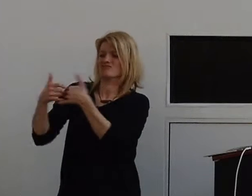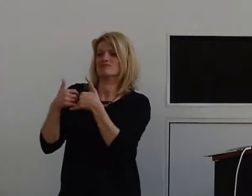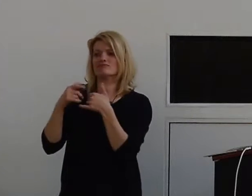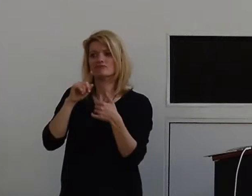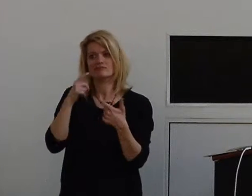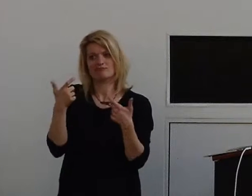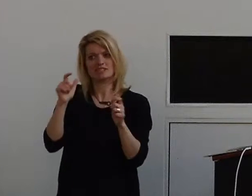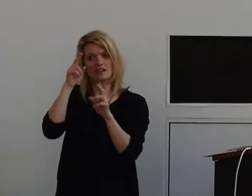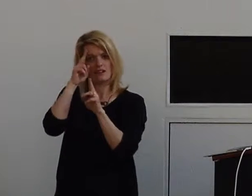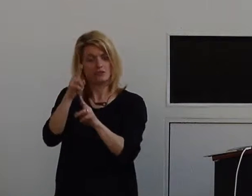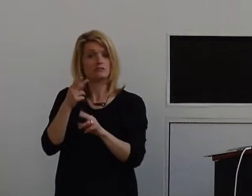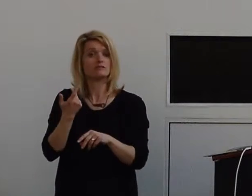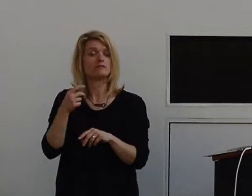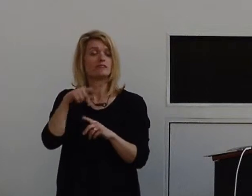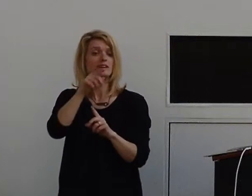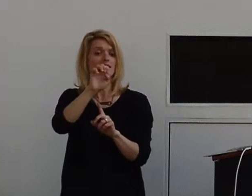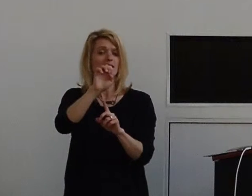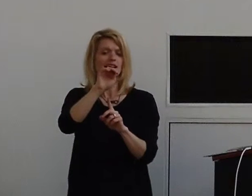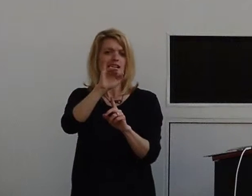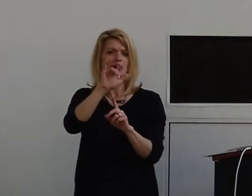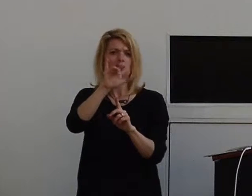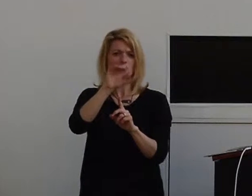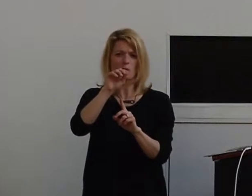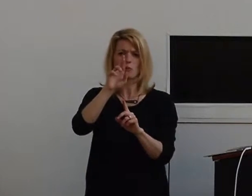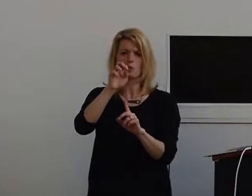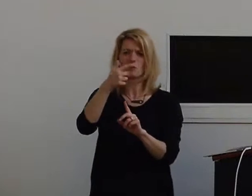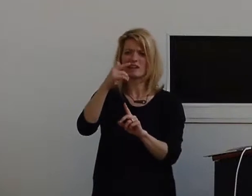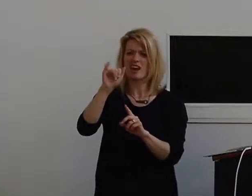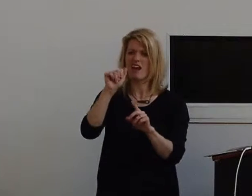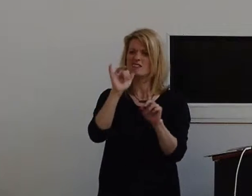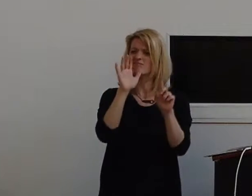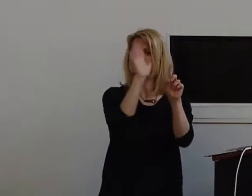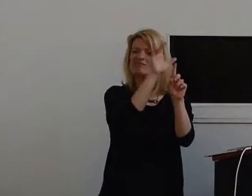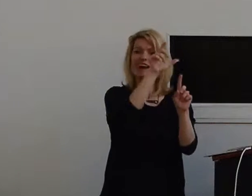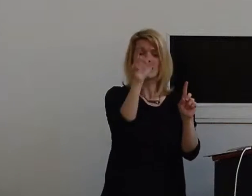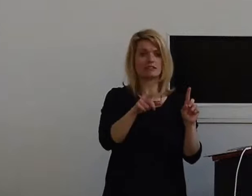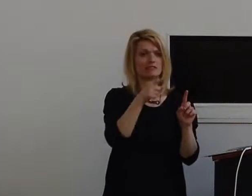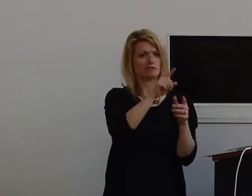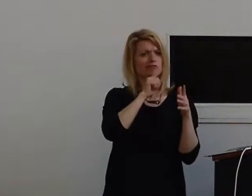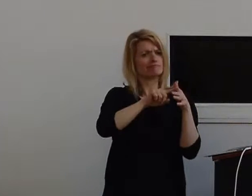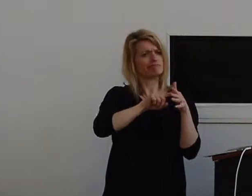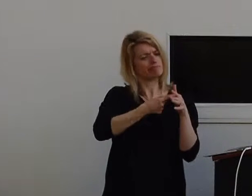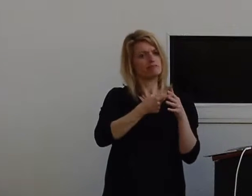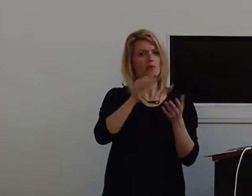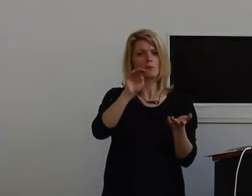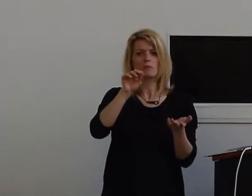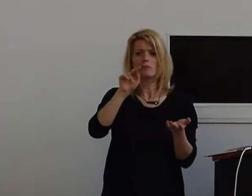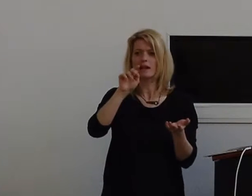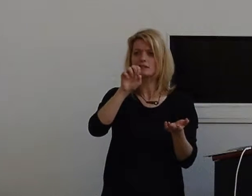We've received significant recognition with this award. Reggio Emilia, in Italy, started the